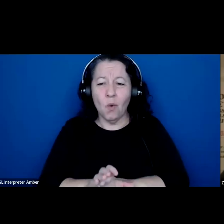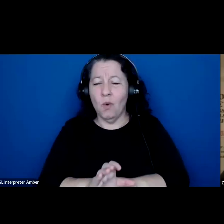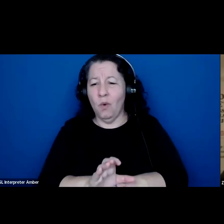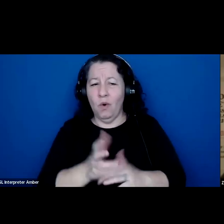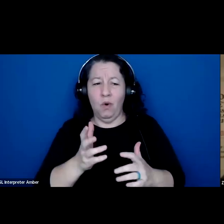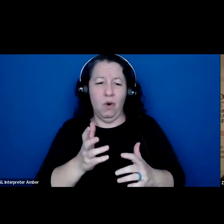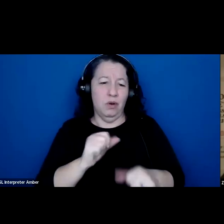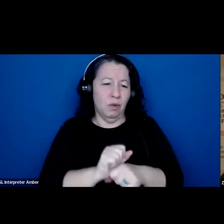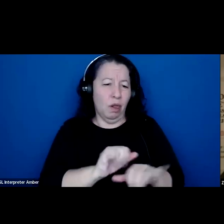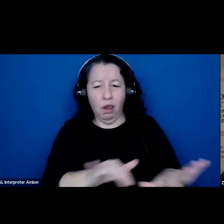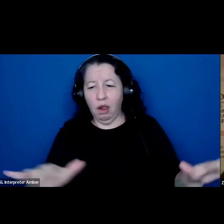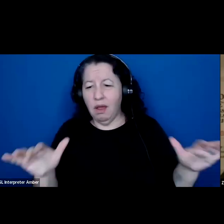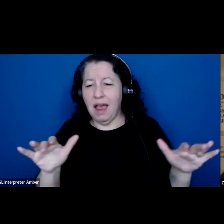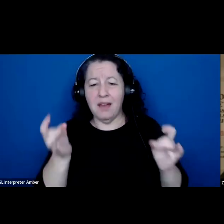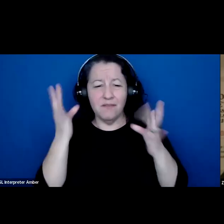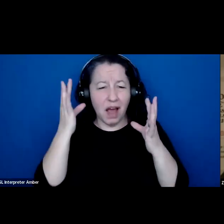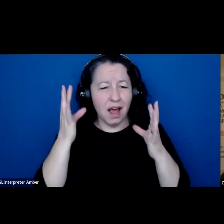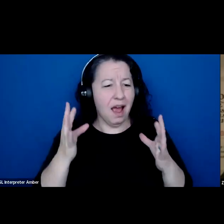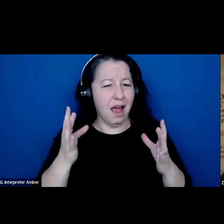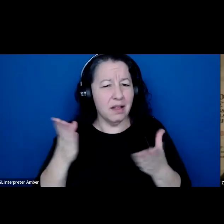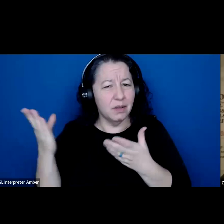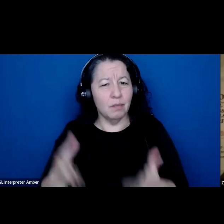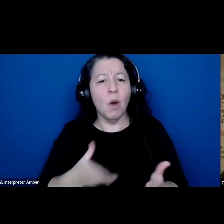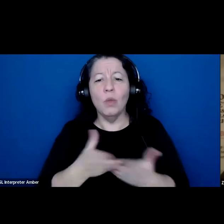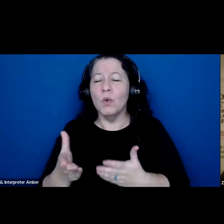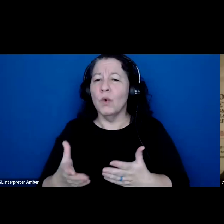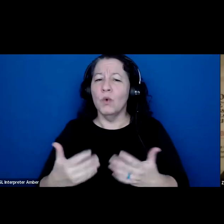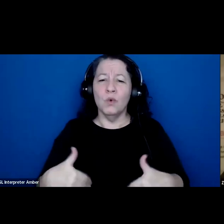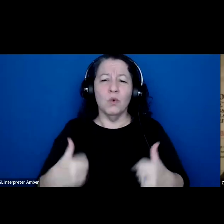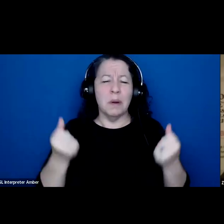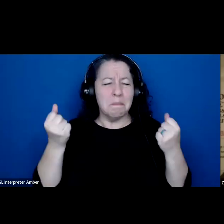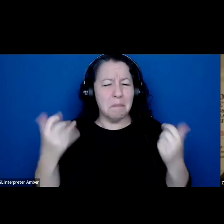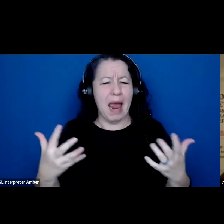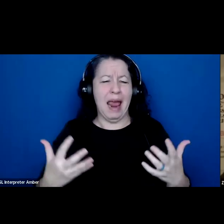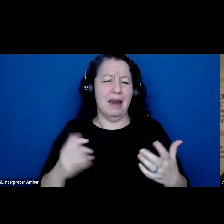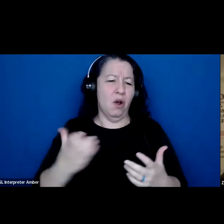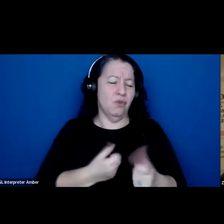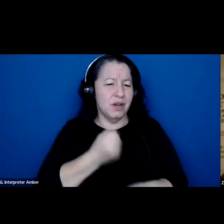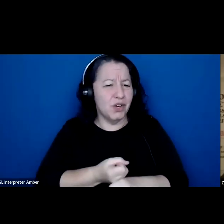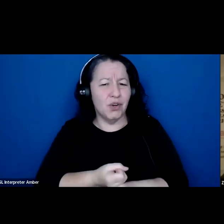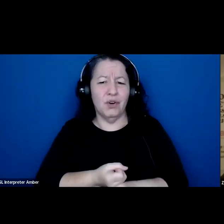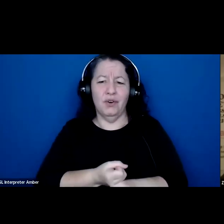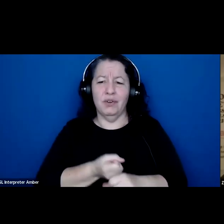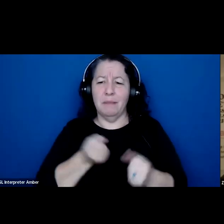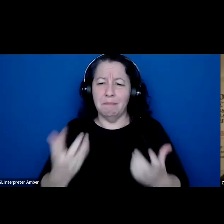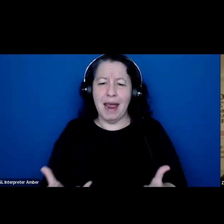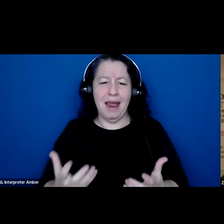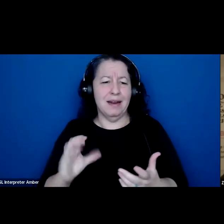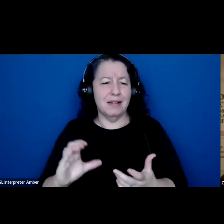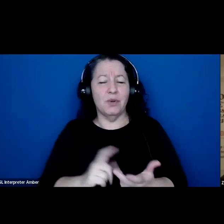which, you know, over centuries and decades have destroyed Indigenous societies, have enslaved